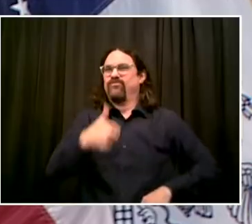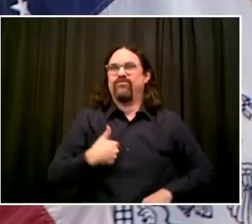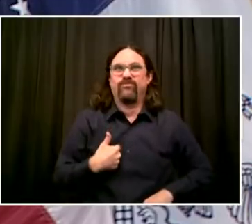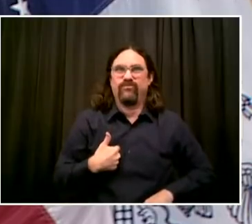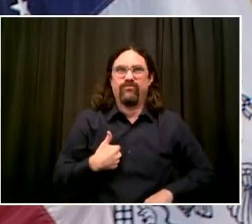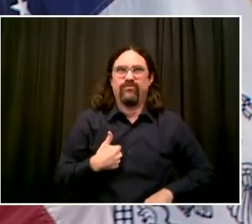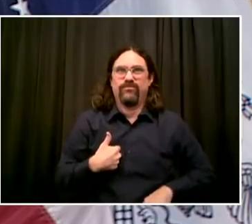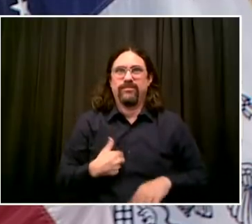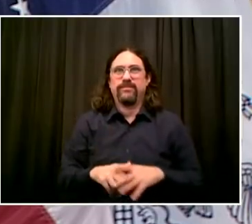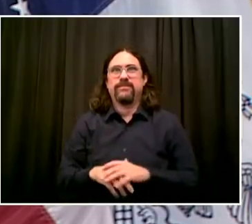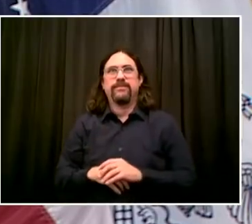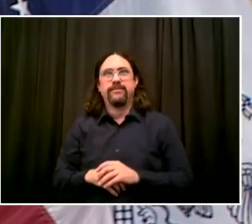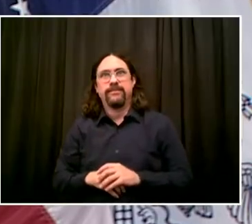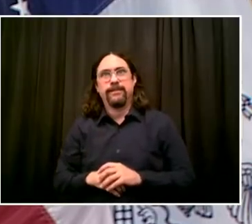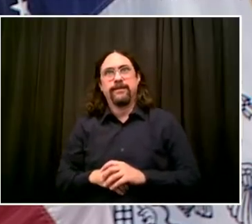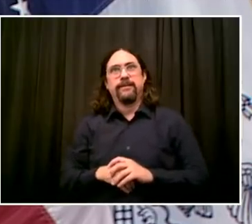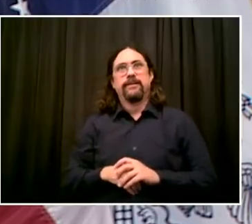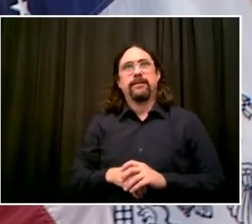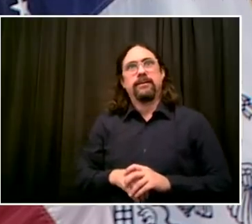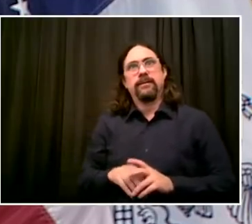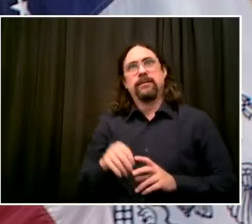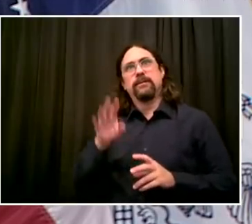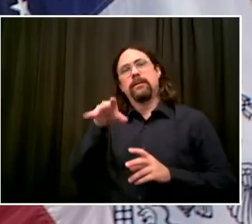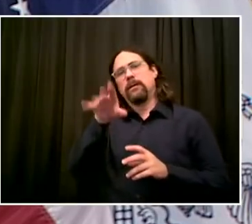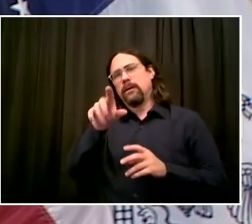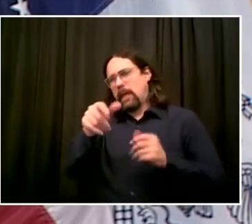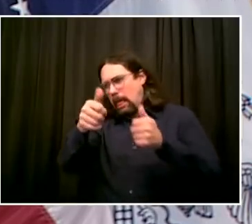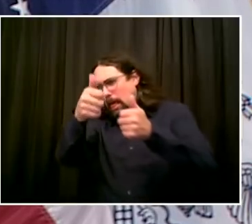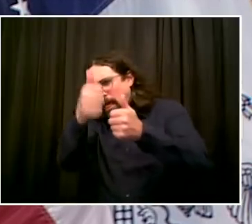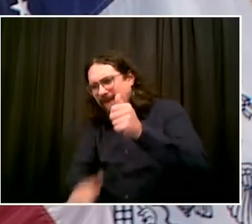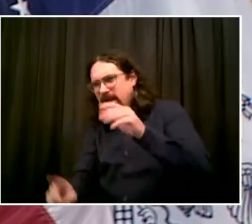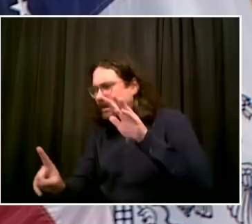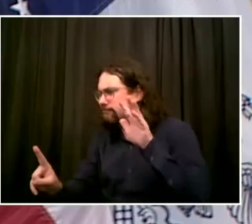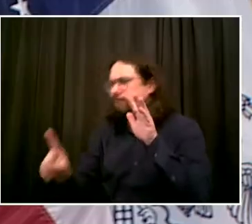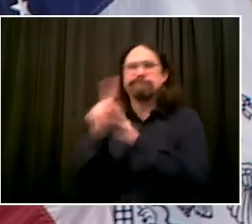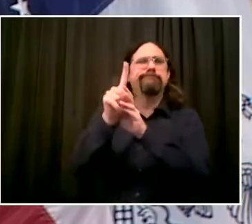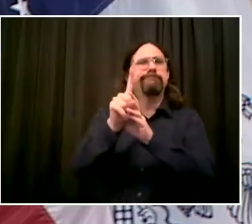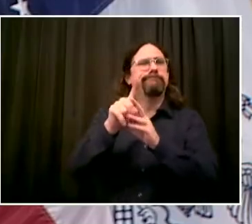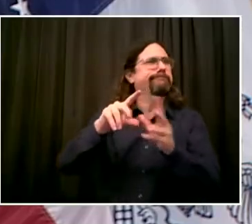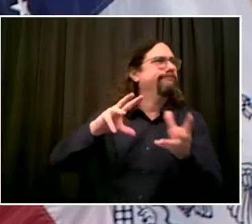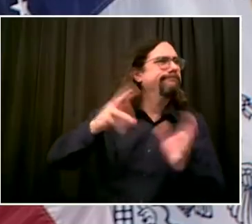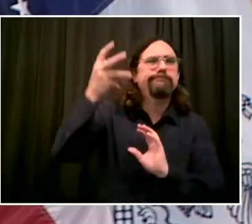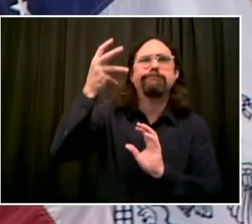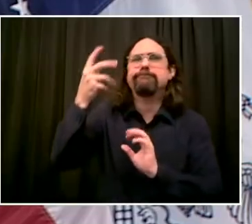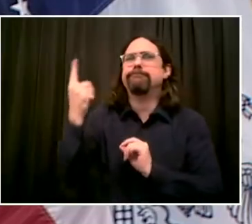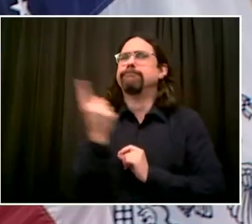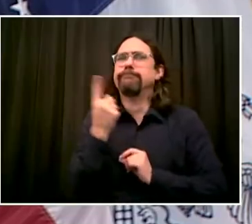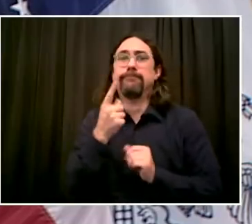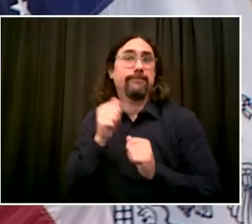THAT WE T GETHIS TO YOU, WE TAKE EEVRYNC IIDNTE RSEIOUSLY, AS YOU'VE ESEN . I EMPHASIZE THE VAST MAJORITY OF THE OFFICERS DO THEIR JOBS